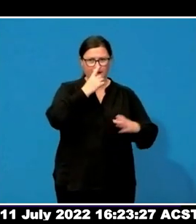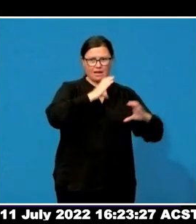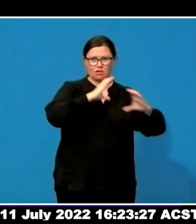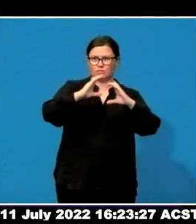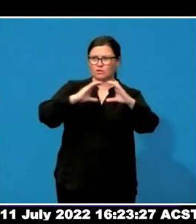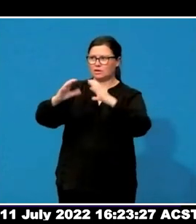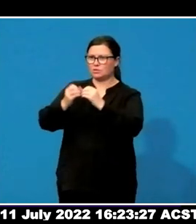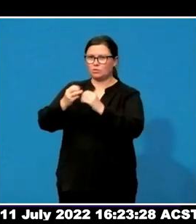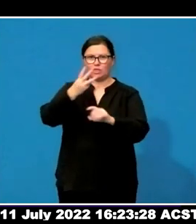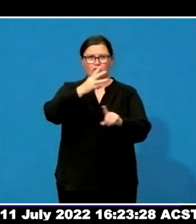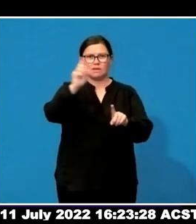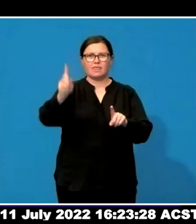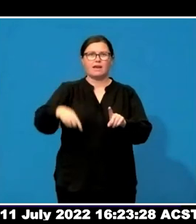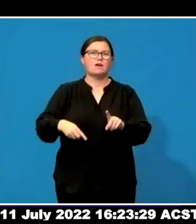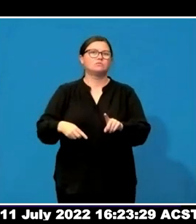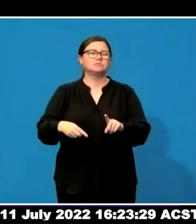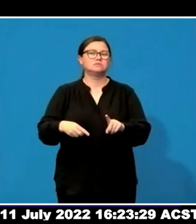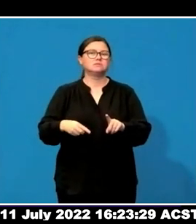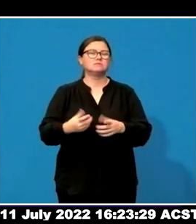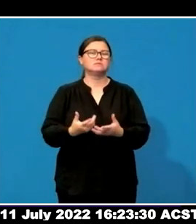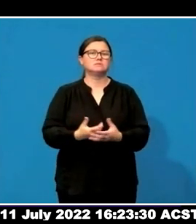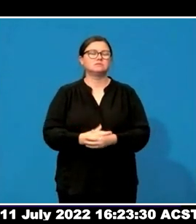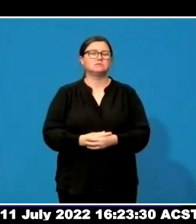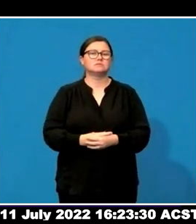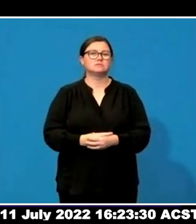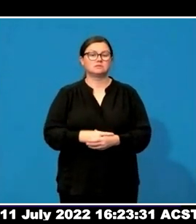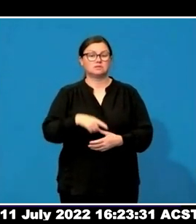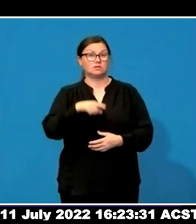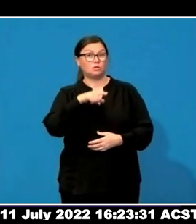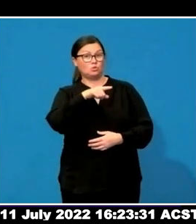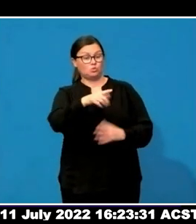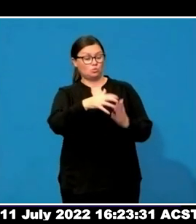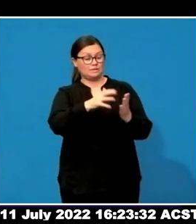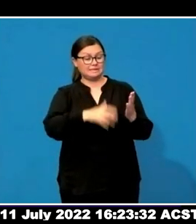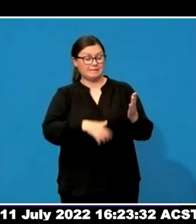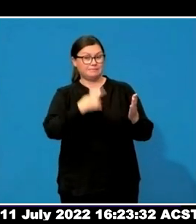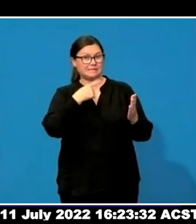And I see from your statement that you're aware of 55 First Nations sign languages